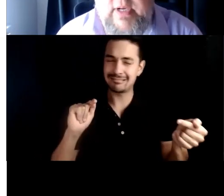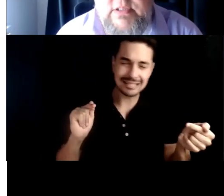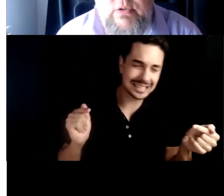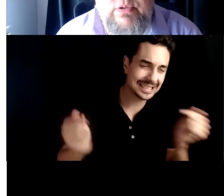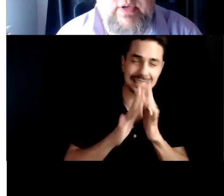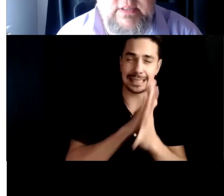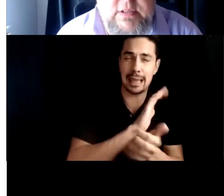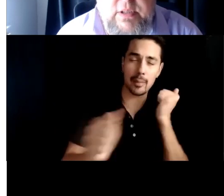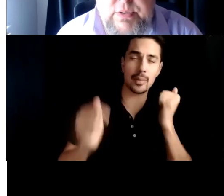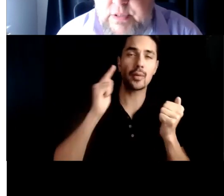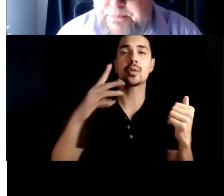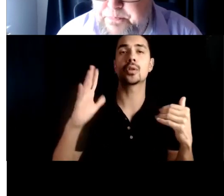trans youth, trans adults.